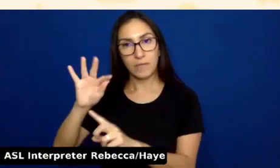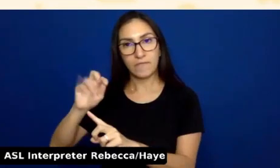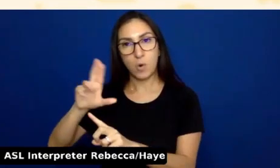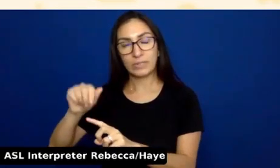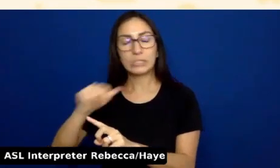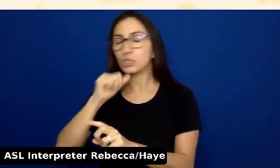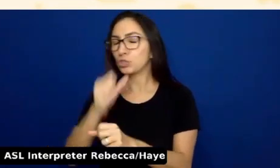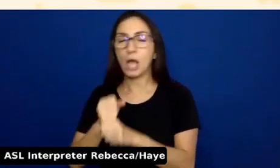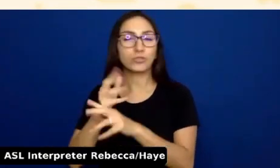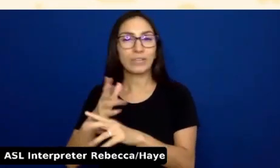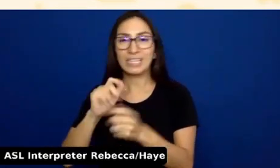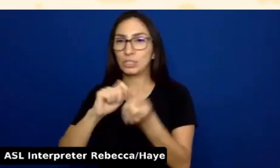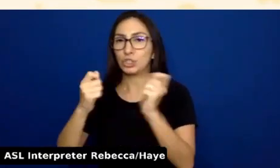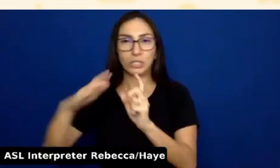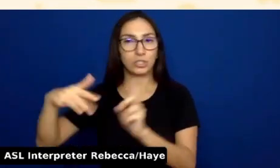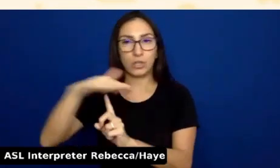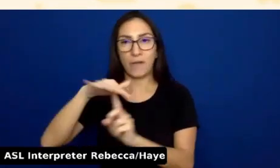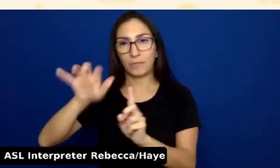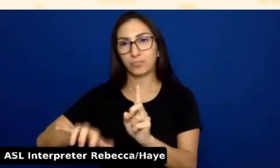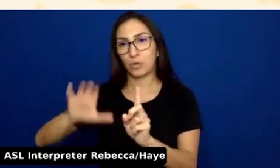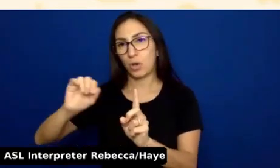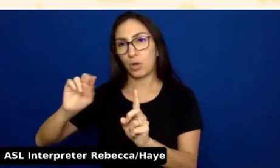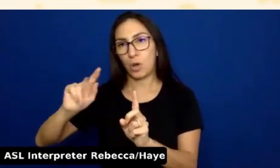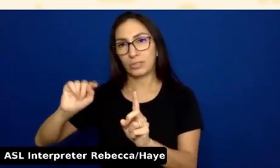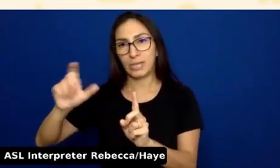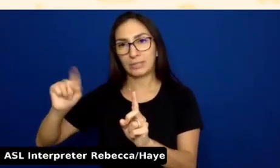Now this I have seen on a couple of sites where